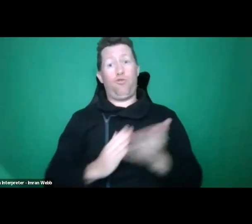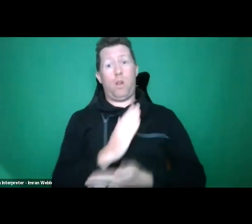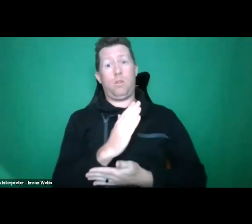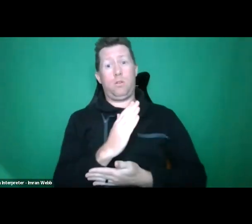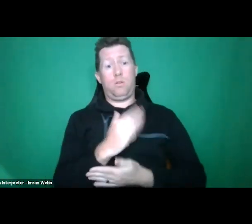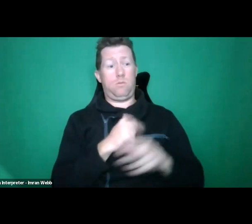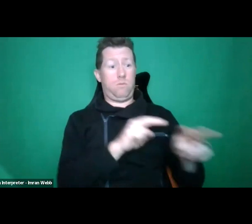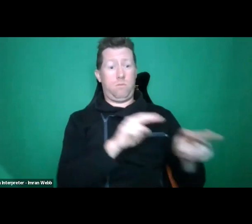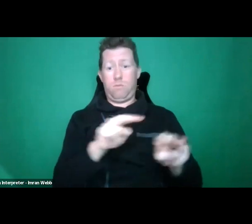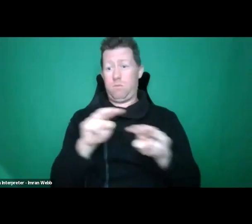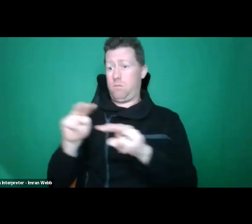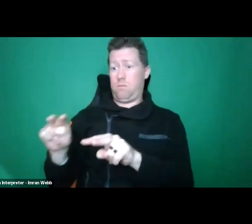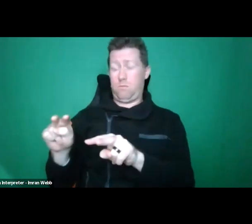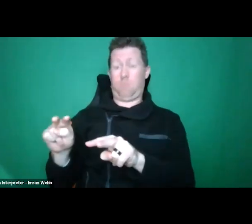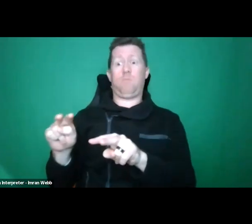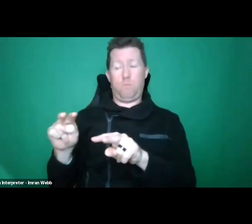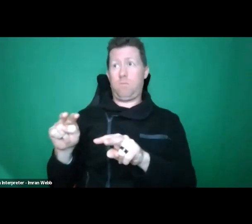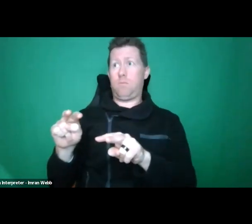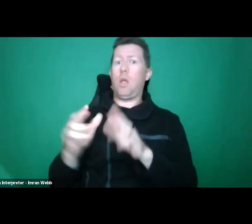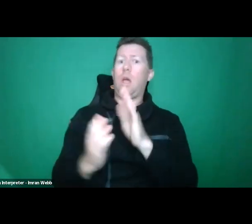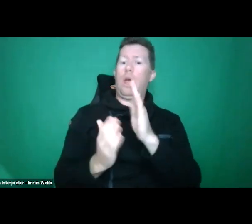that are imposed on Australia under the Convention on the Rights